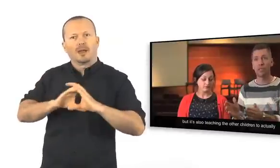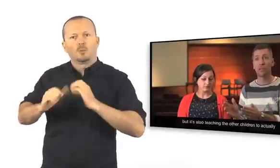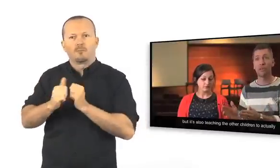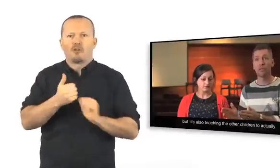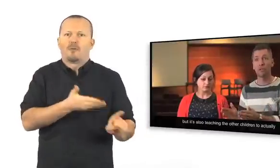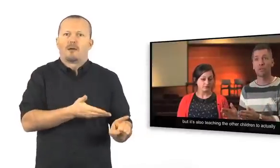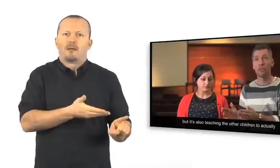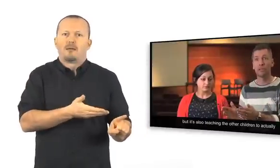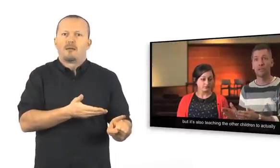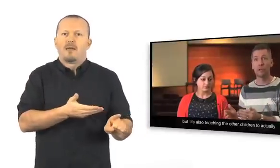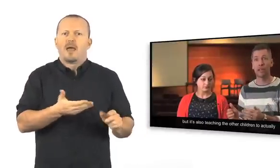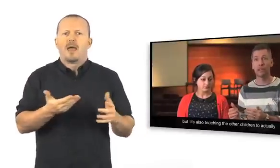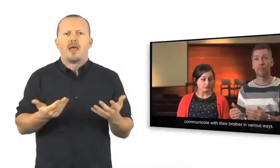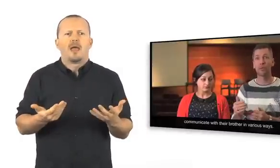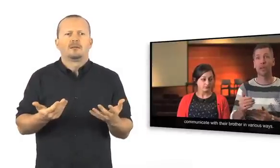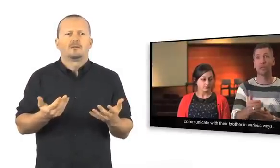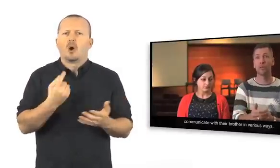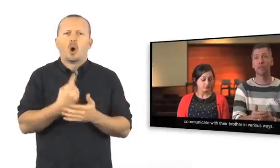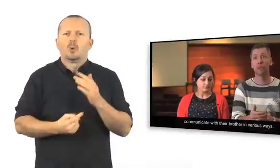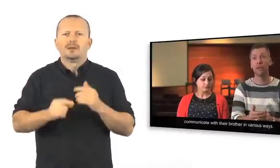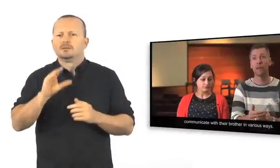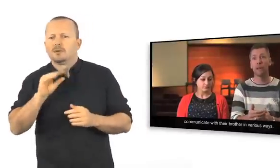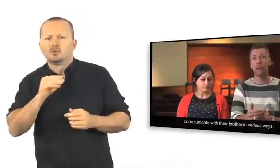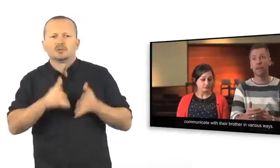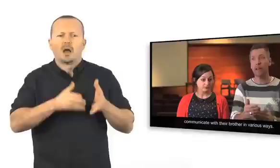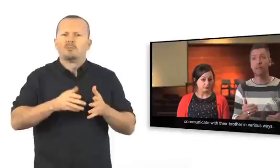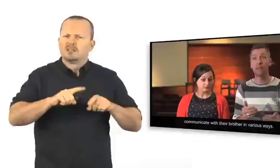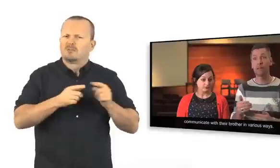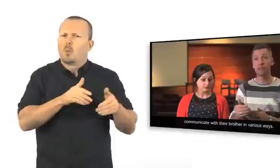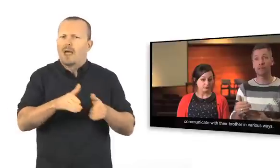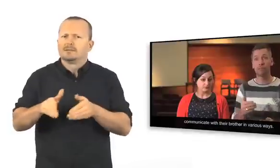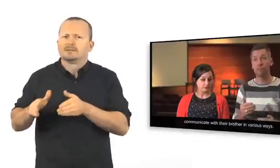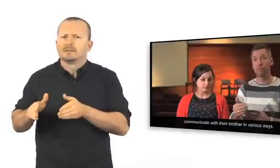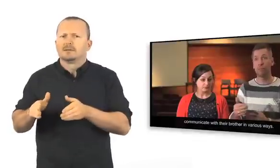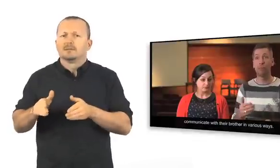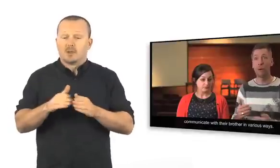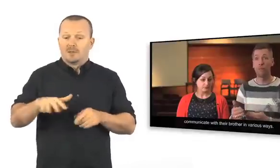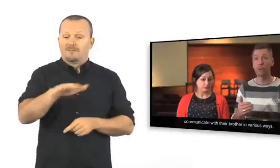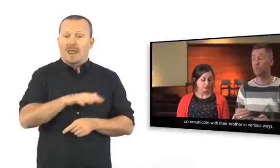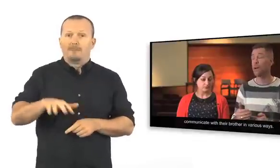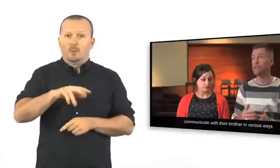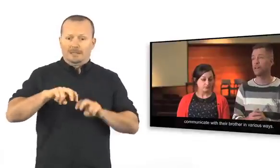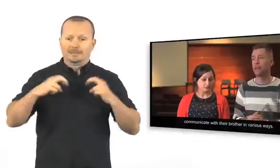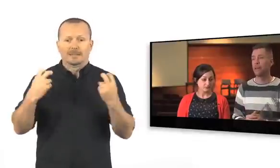teaching the other children to actually communicate with their brother in various ways.